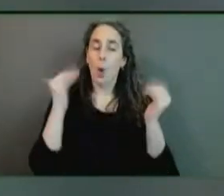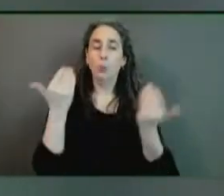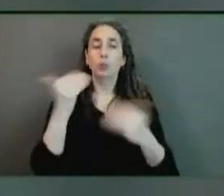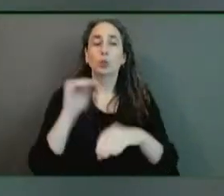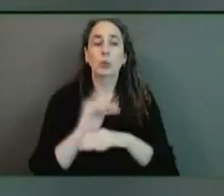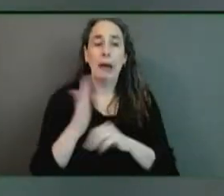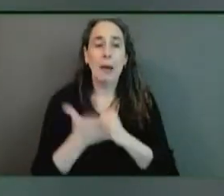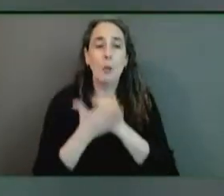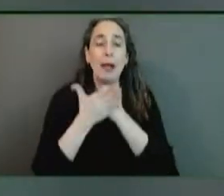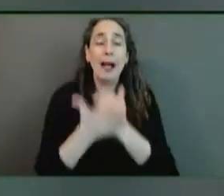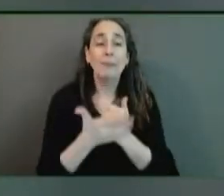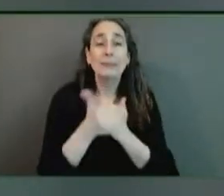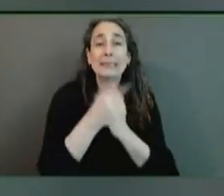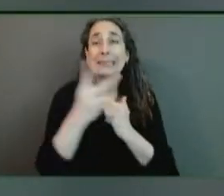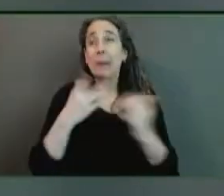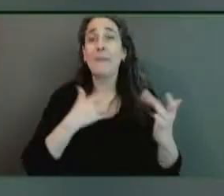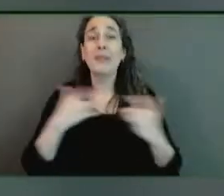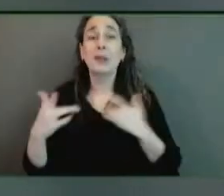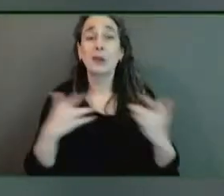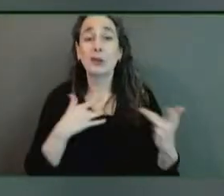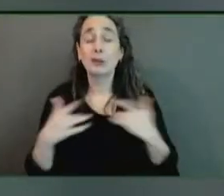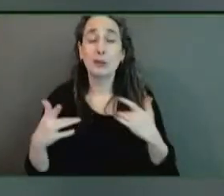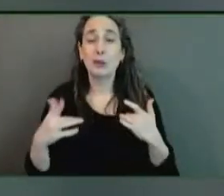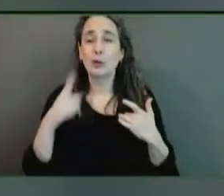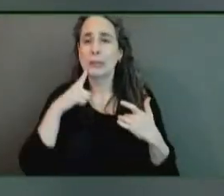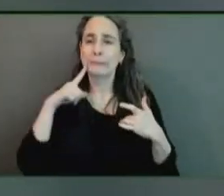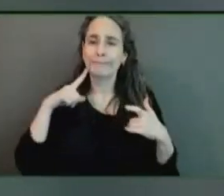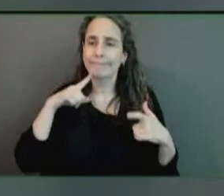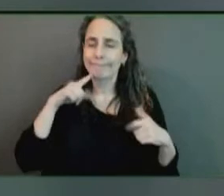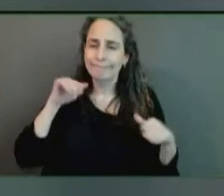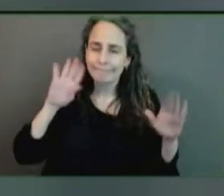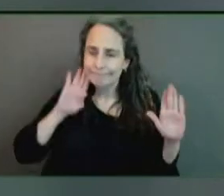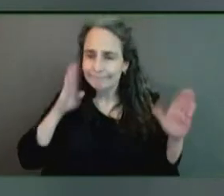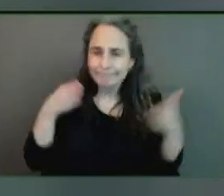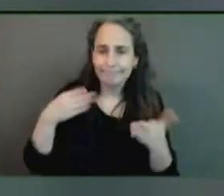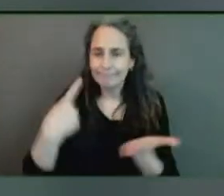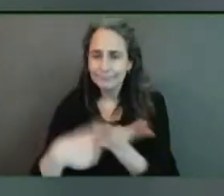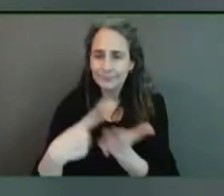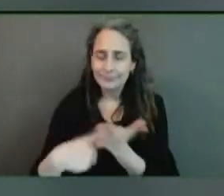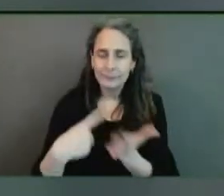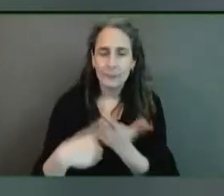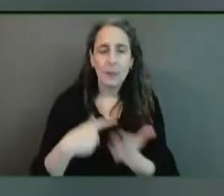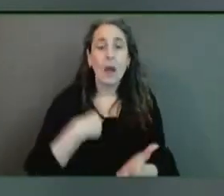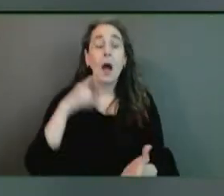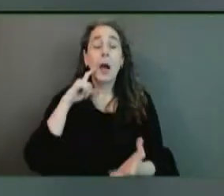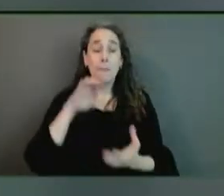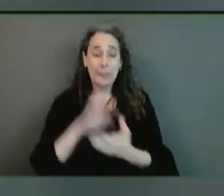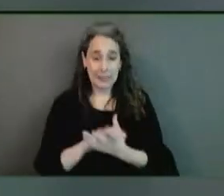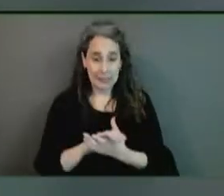forward. We hope that tonight will help take some of these